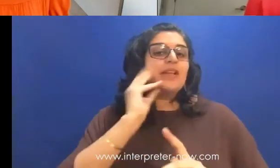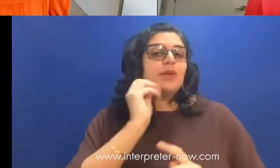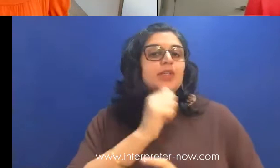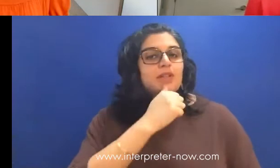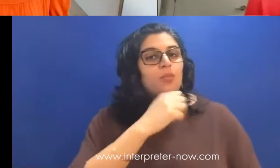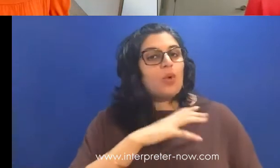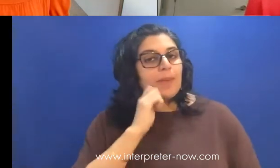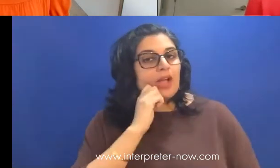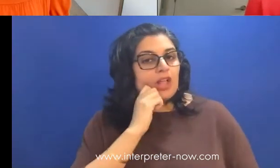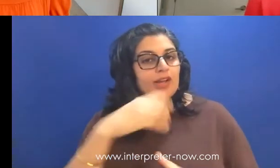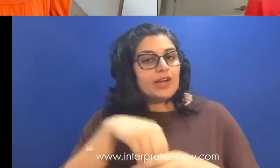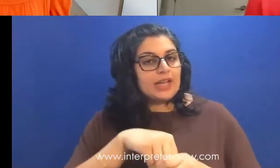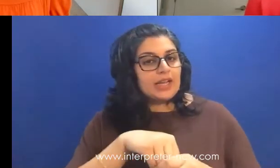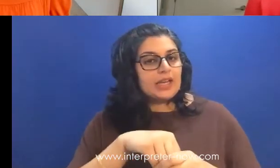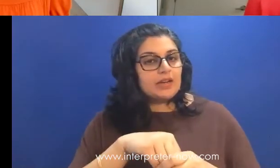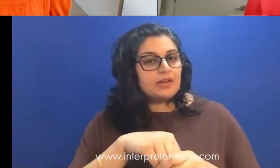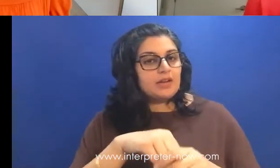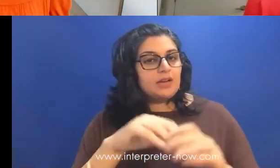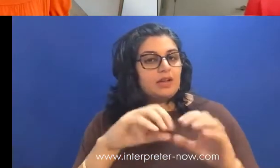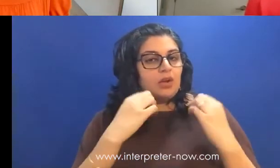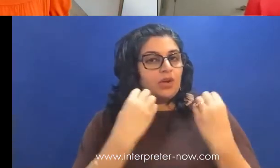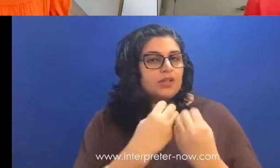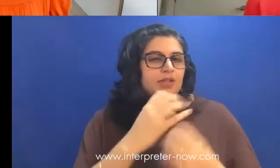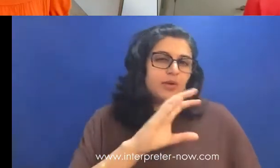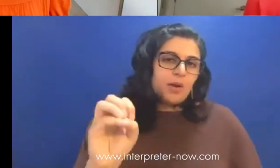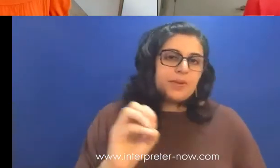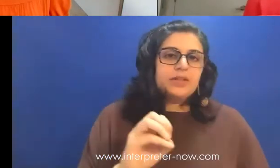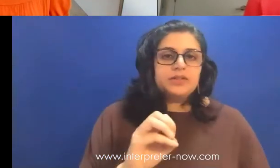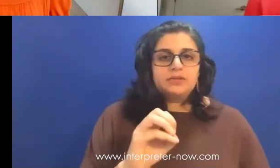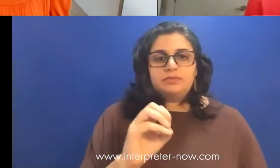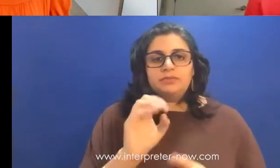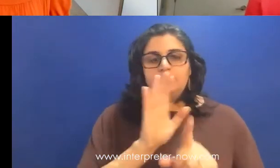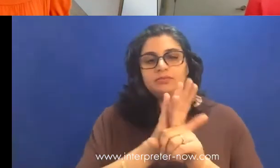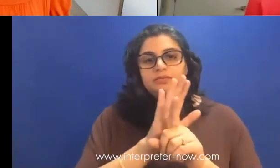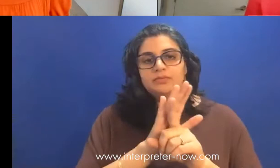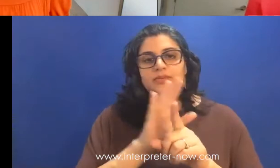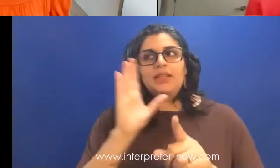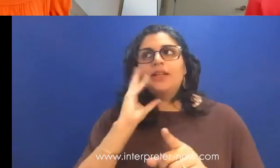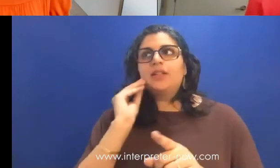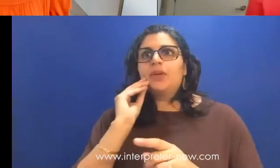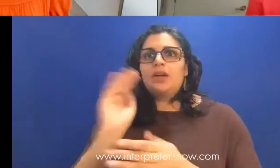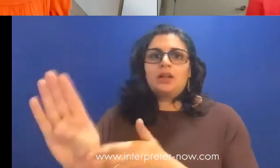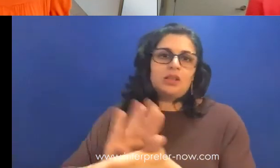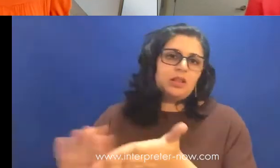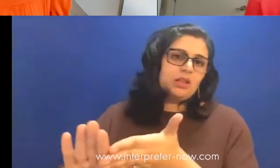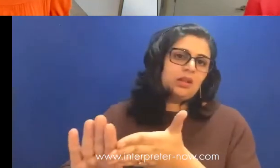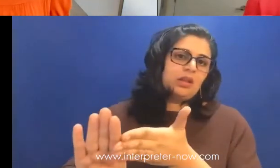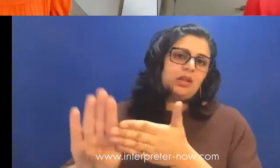an organization are, you know, they experience exclusion, they experience bias and discrimination,